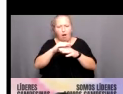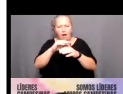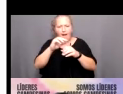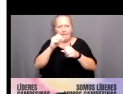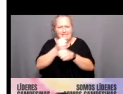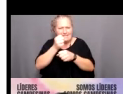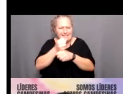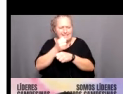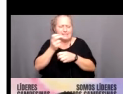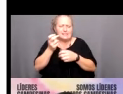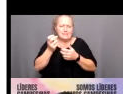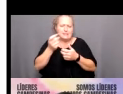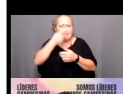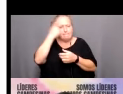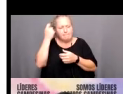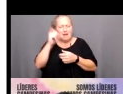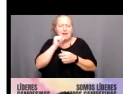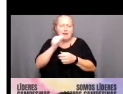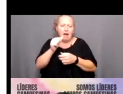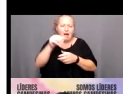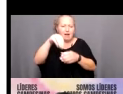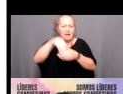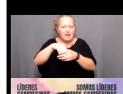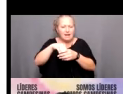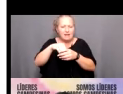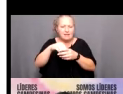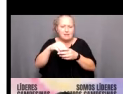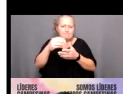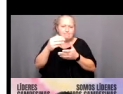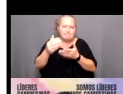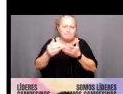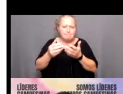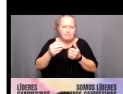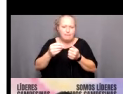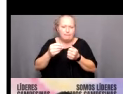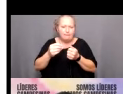census but we believe there are much more farmworkers and we